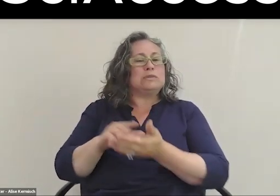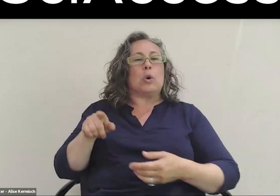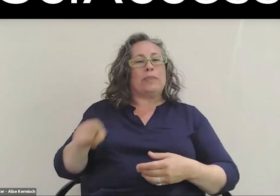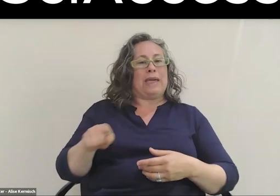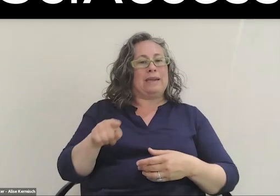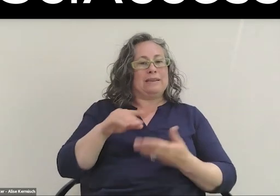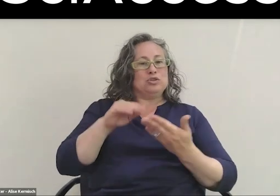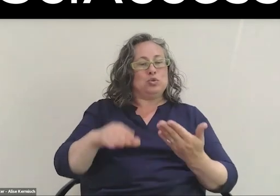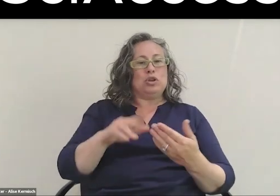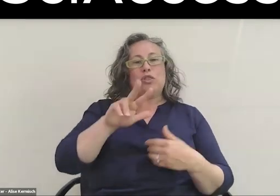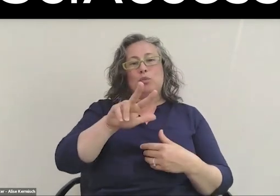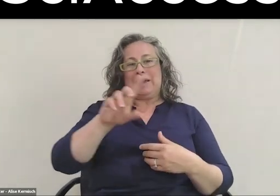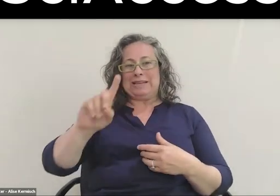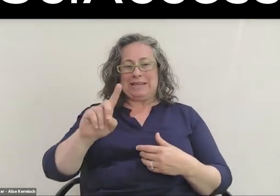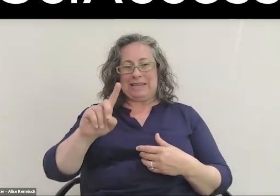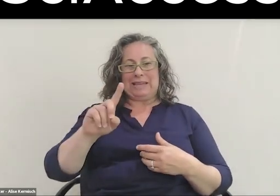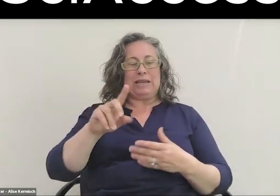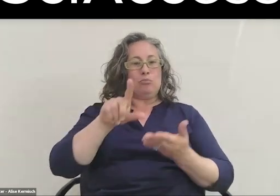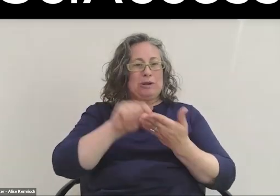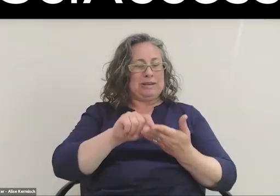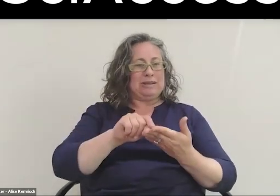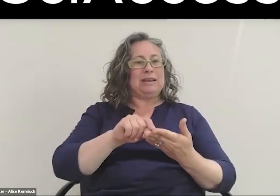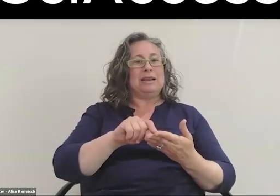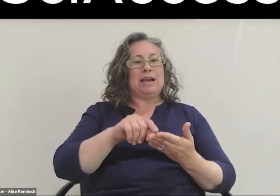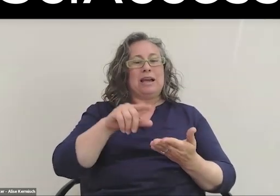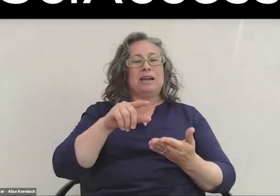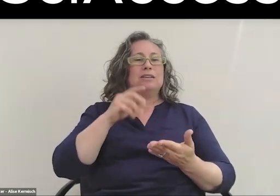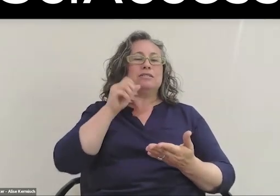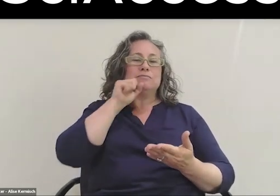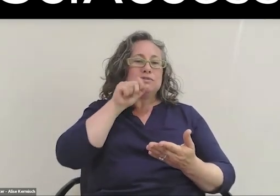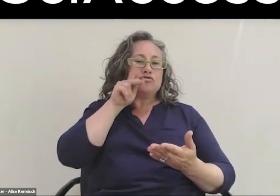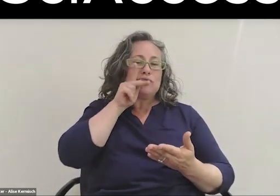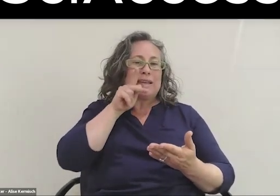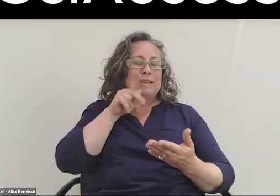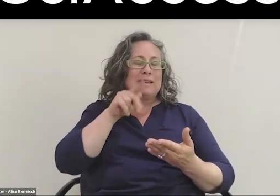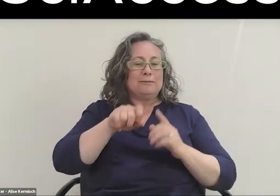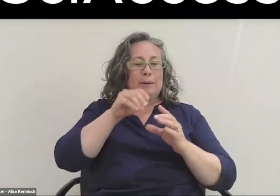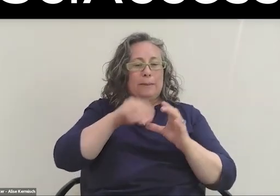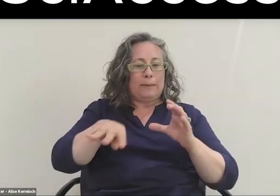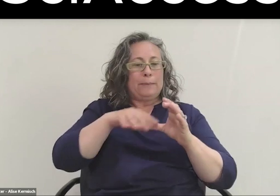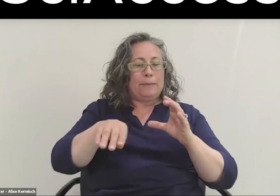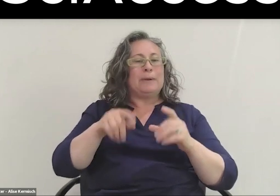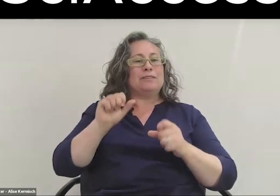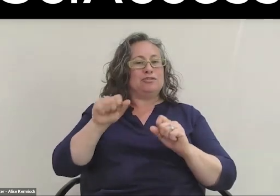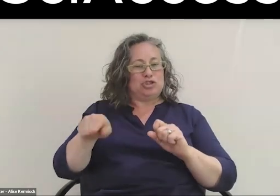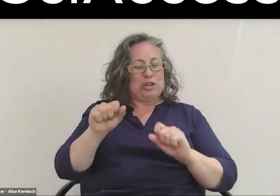a treat dispenser that she can use, that worked out really well as well.